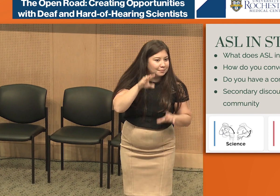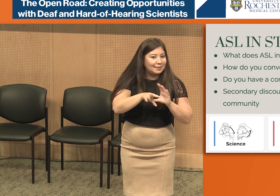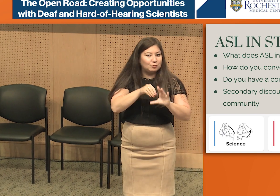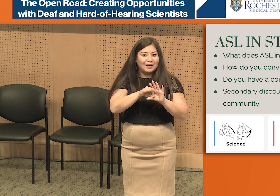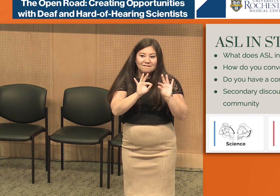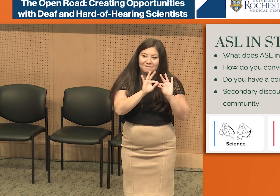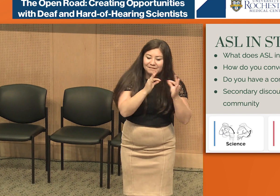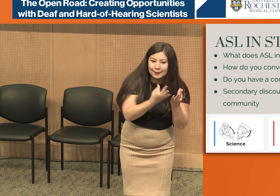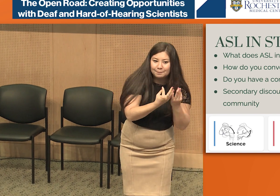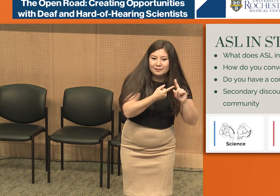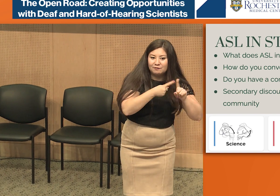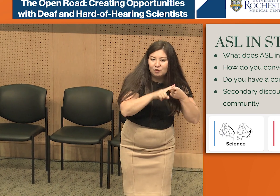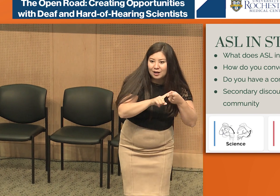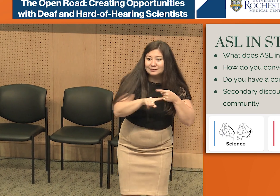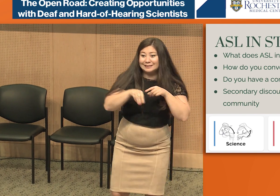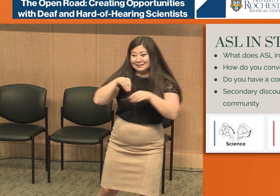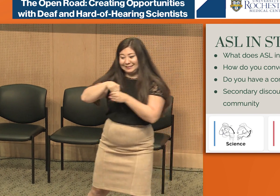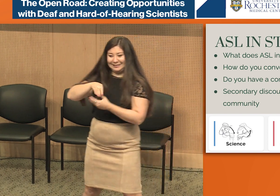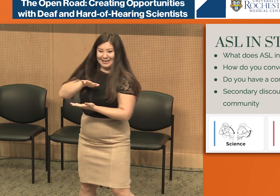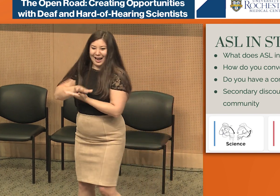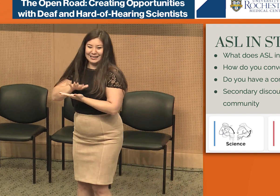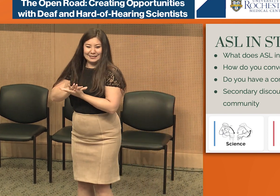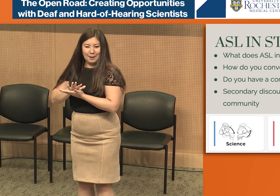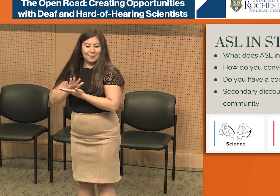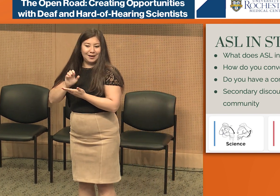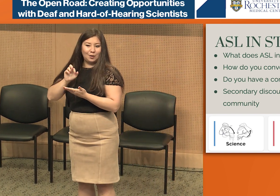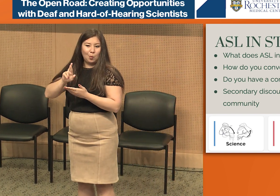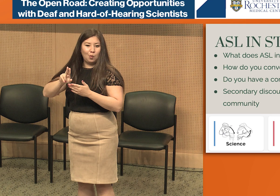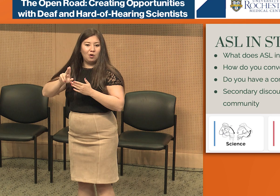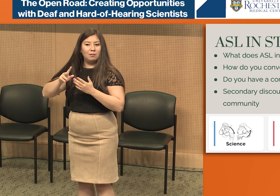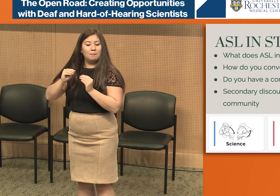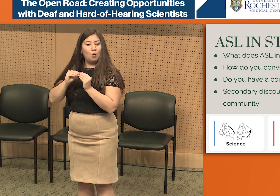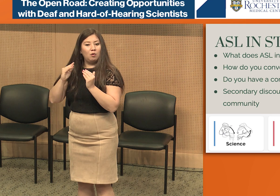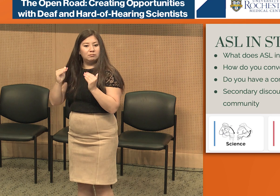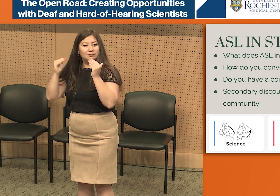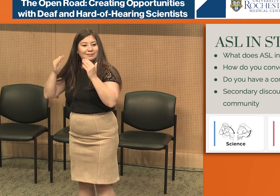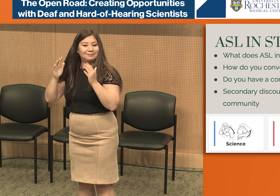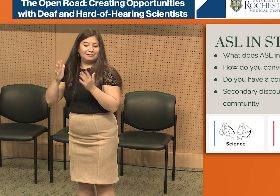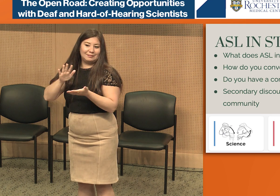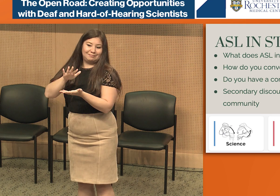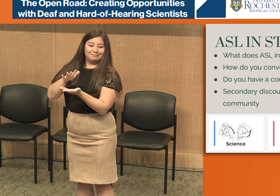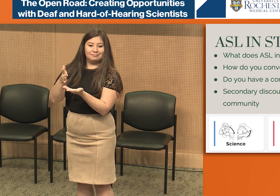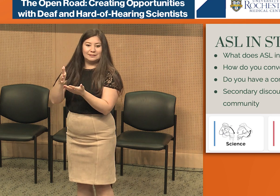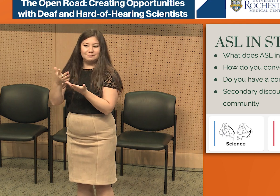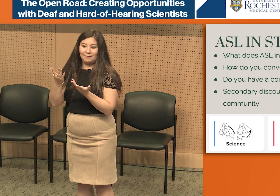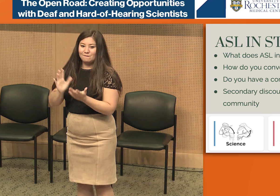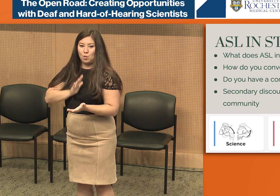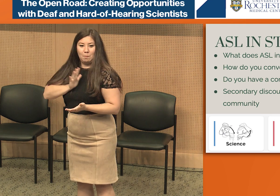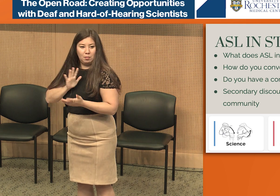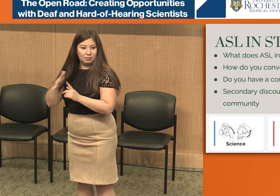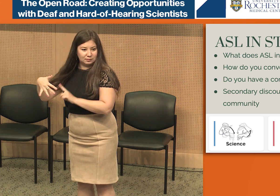or the discourse that we use outside of our home in regular environments, is being reevaluated in the Deaf STEM community.